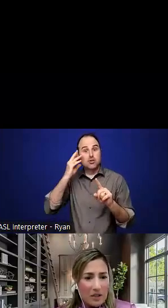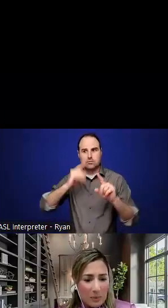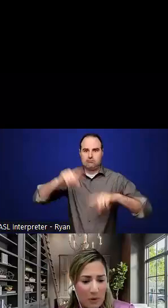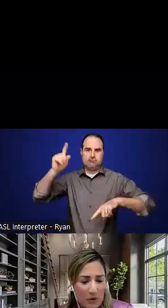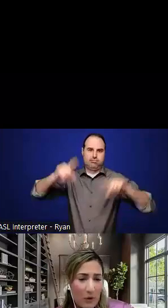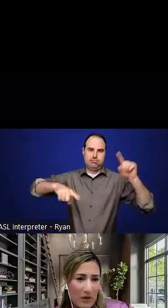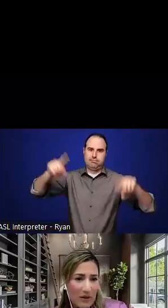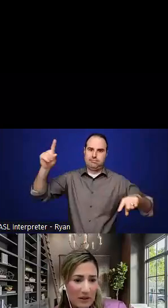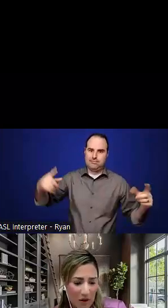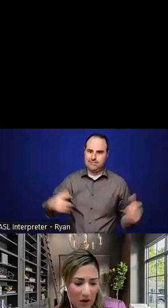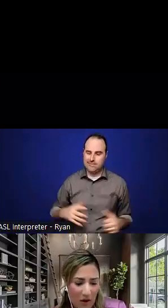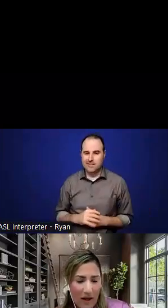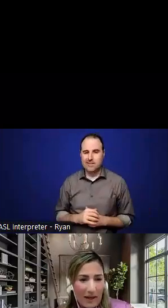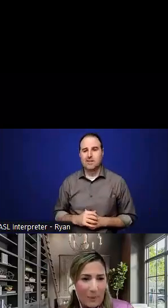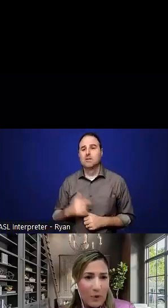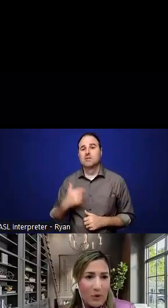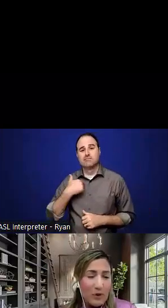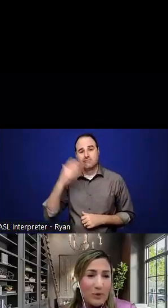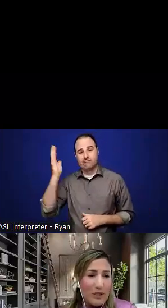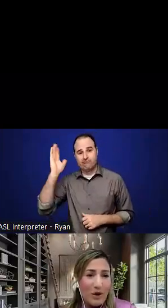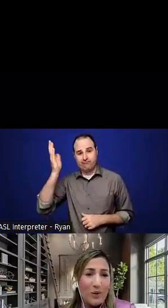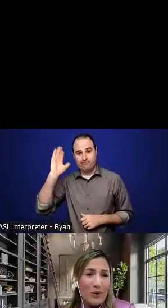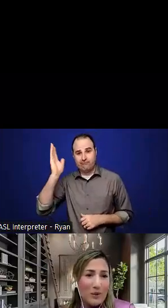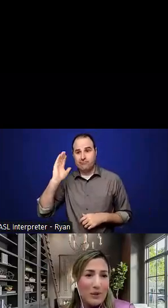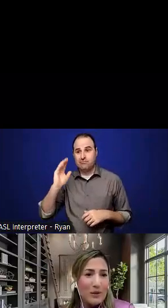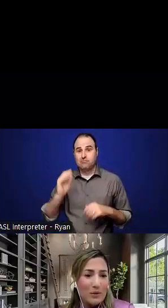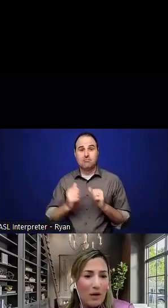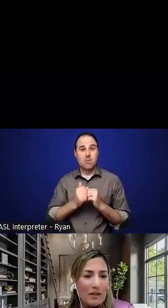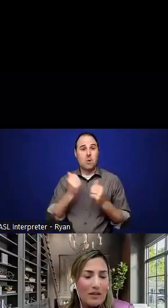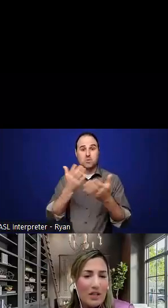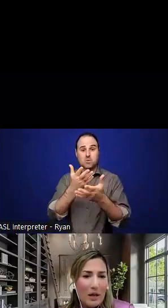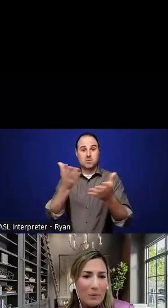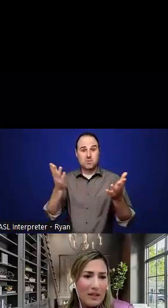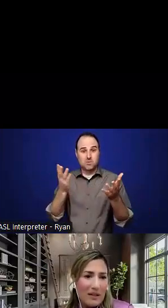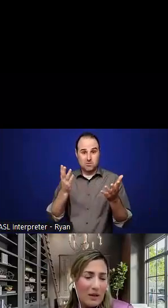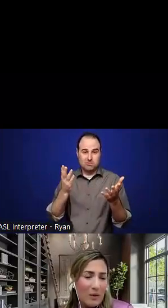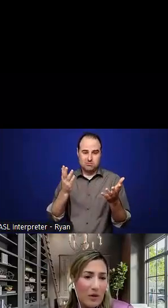to most folks on this call, I presume is not going to be new knowledge, but I think we're